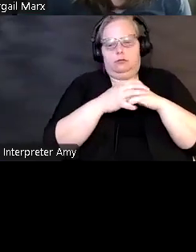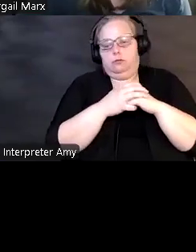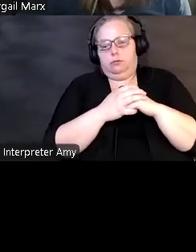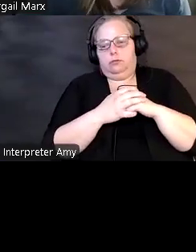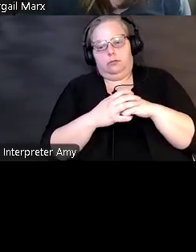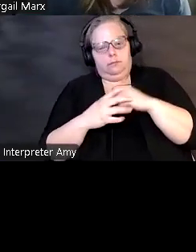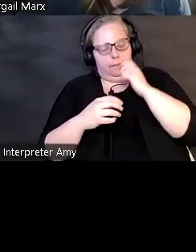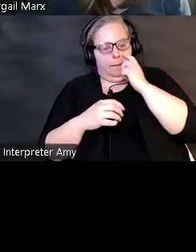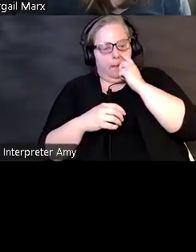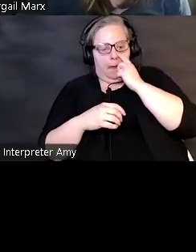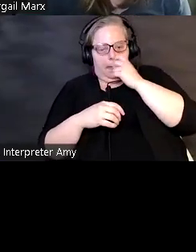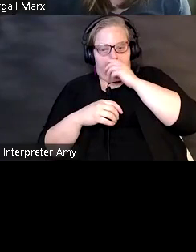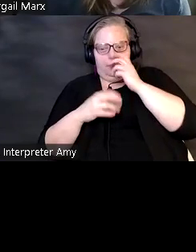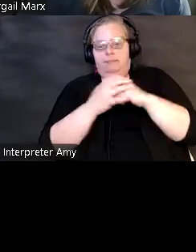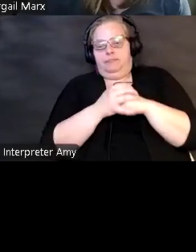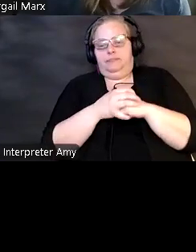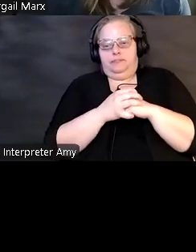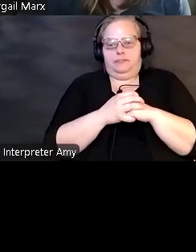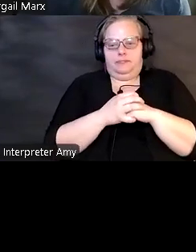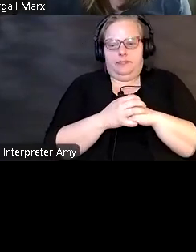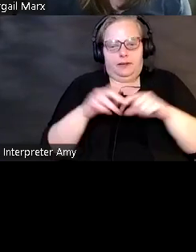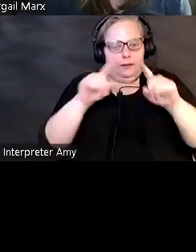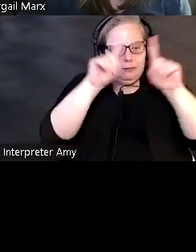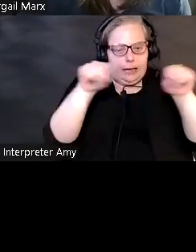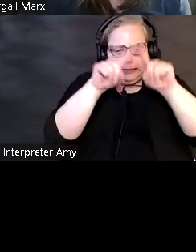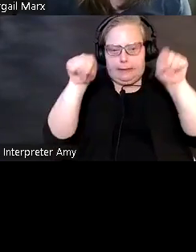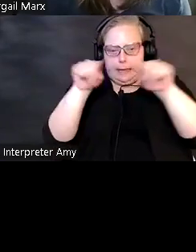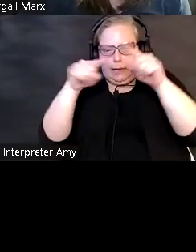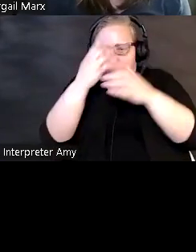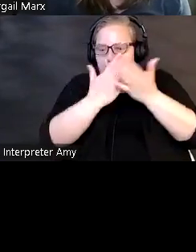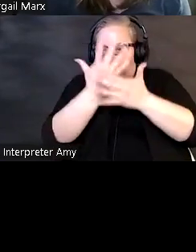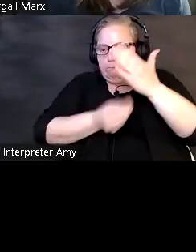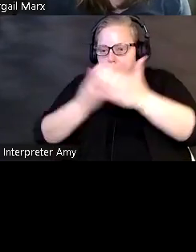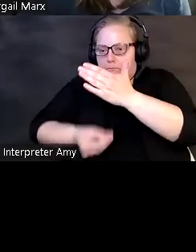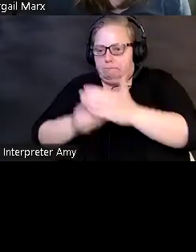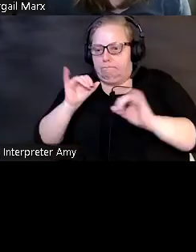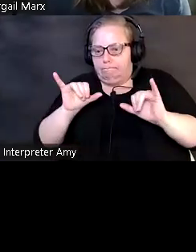It looked like our text boxes went away. So the roles of communication partners